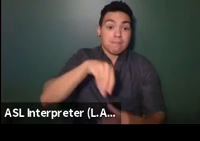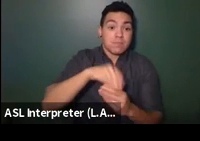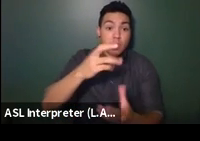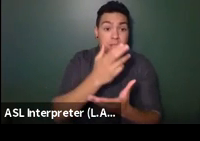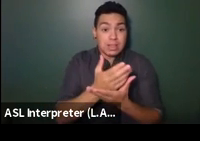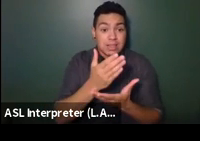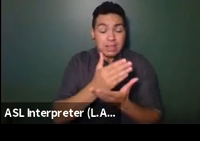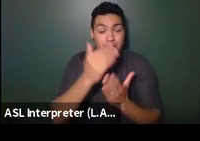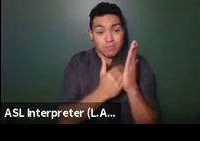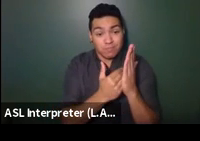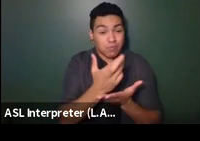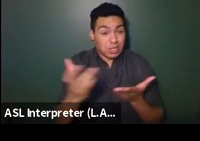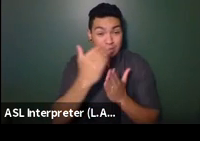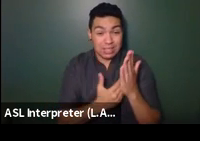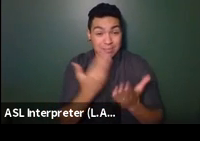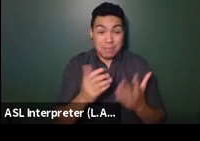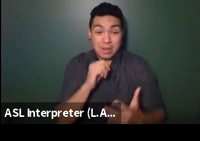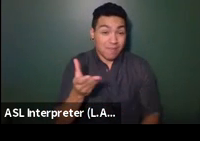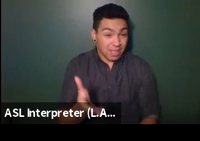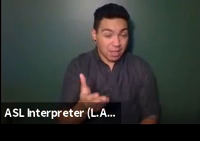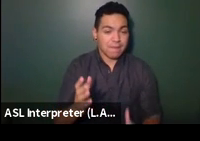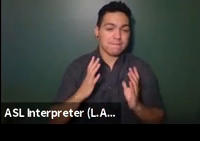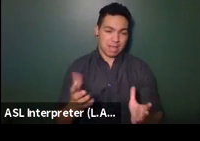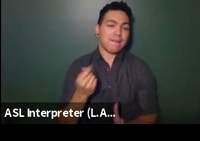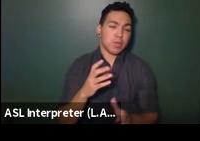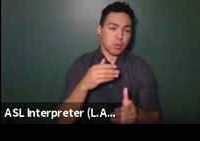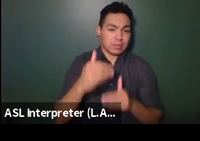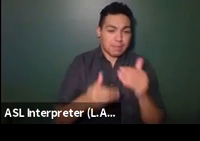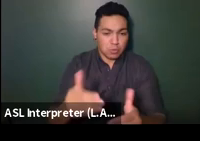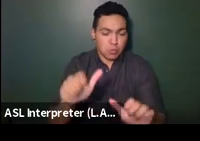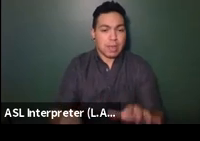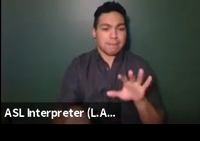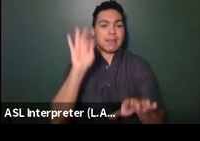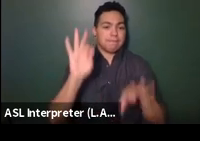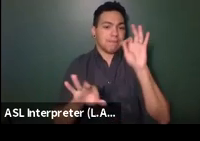ESD 189 - Amy Colburn: So this is kind of where there's a couple steps. So, and some of this you just kind of play around until it works.